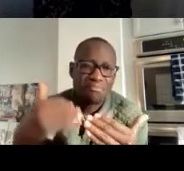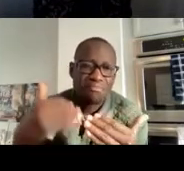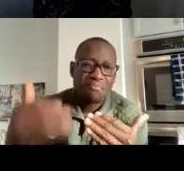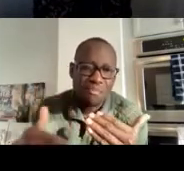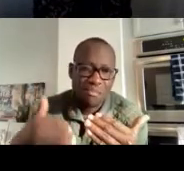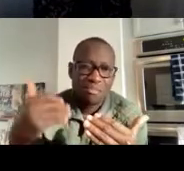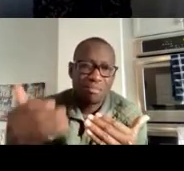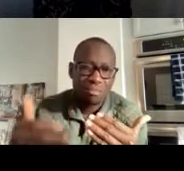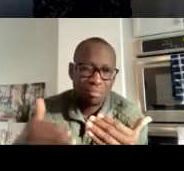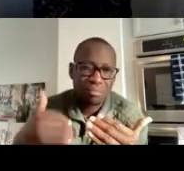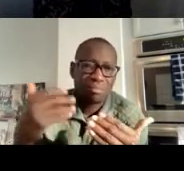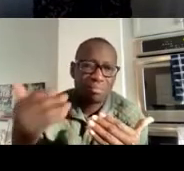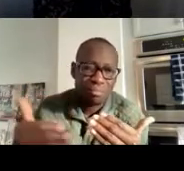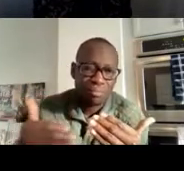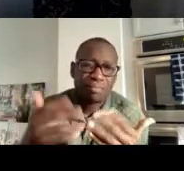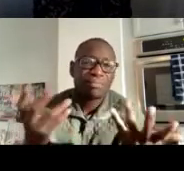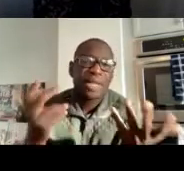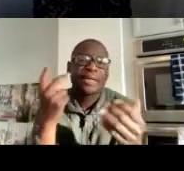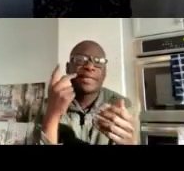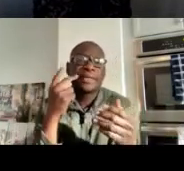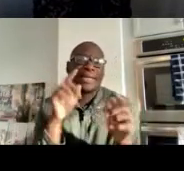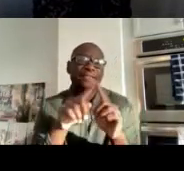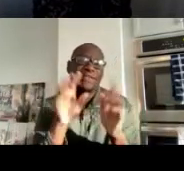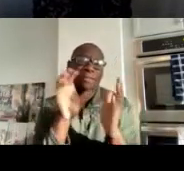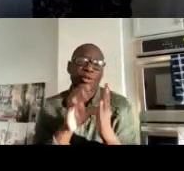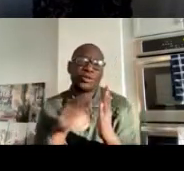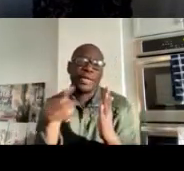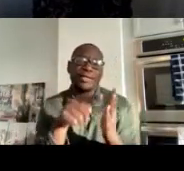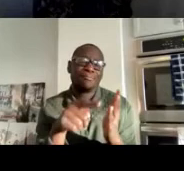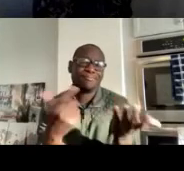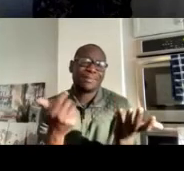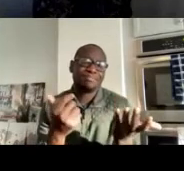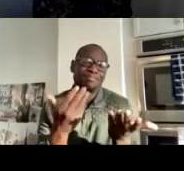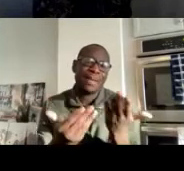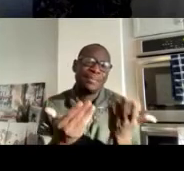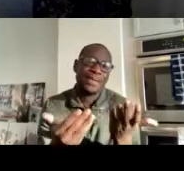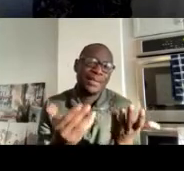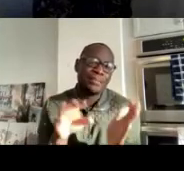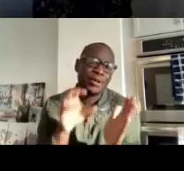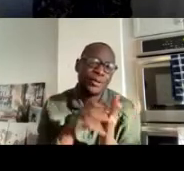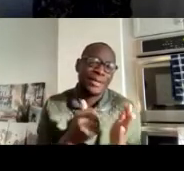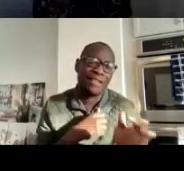Keep going. There's just different pictures on this slide.